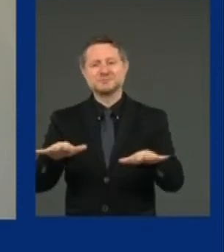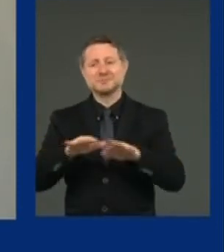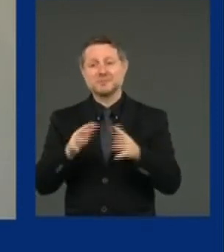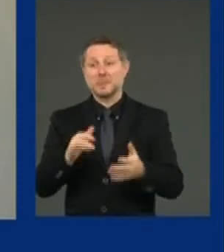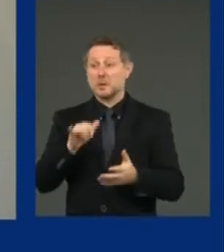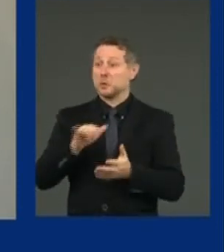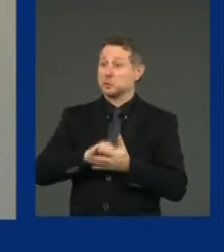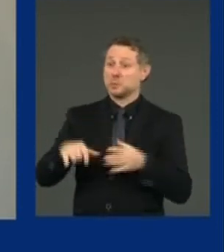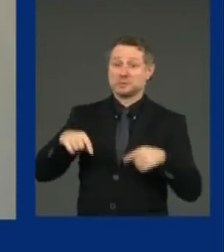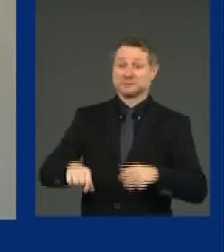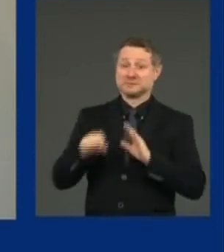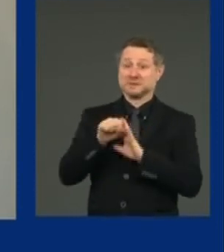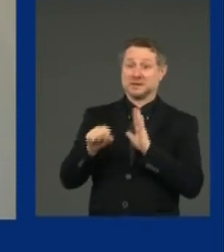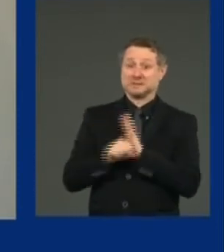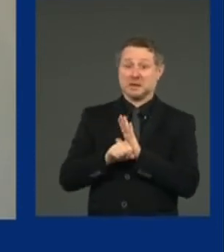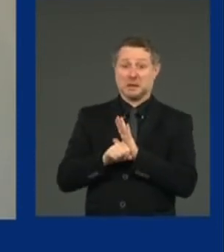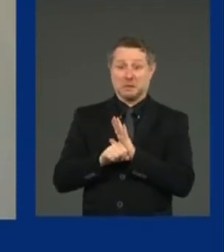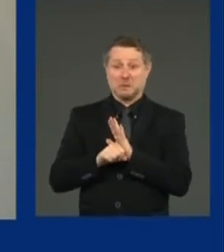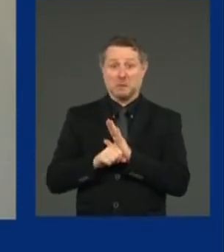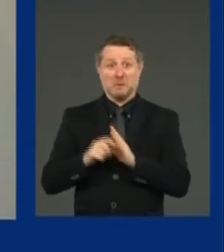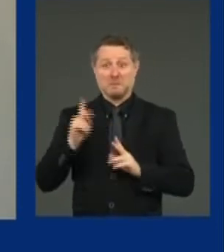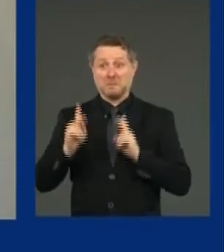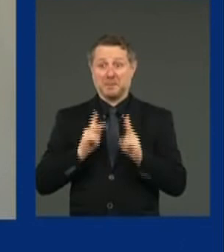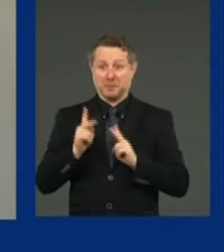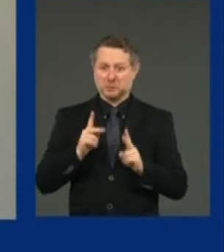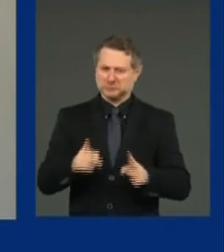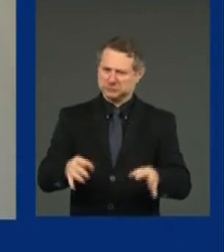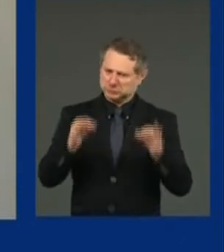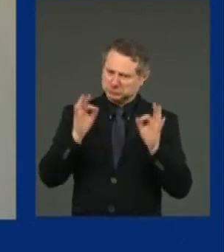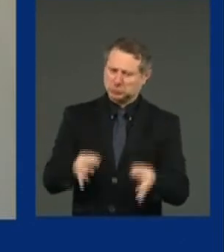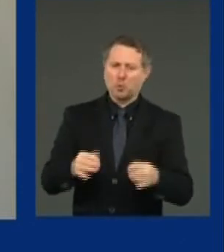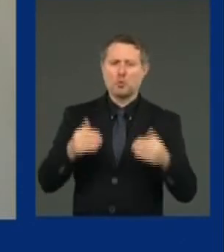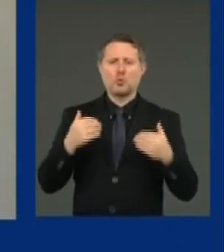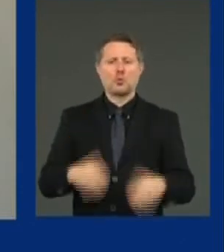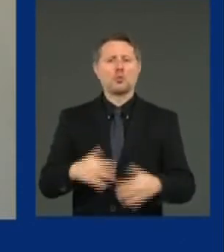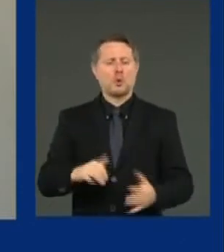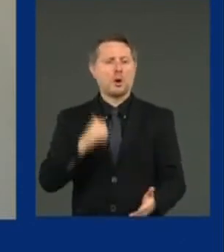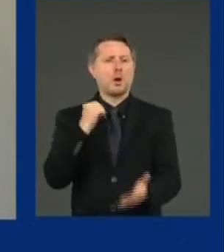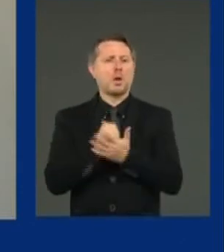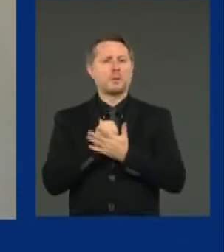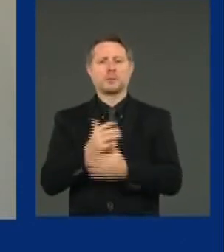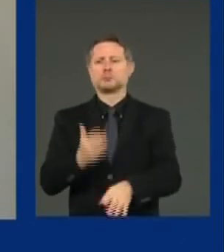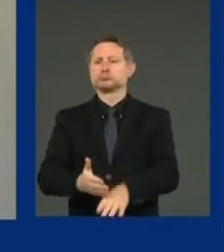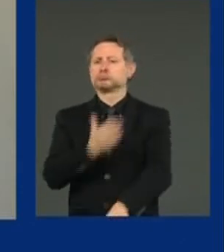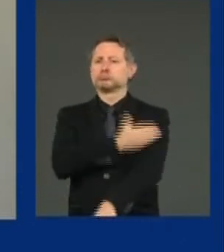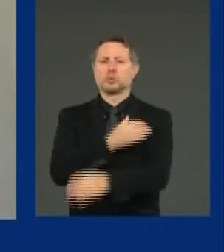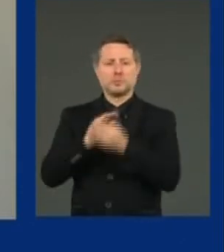THE CURVE. AND IN A STATE LIKE NEW YORK, WHAT THE PEOPLE DID DRAMATICALLY